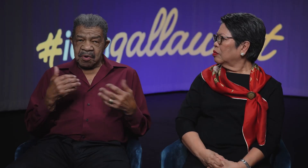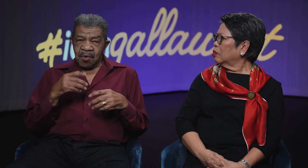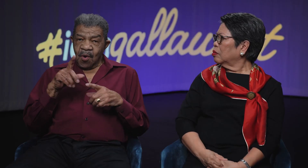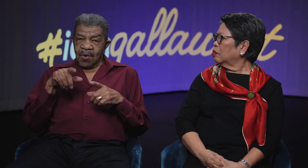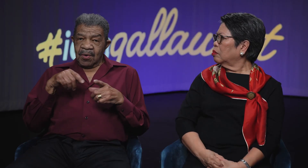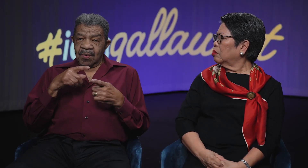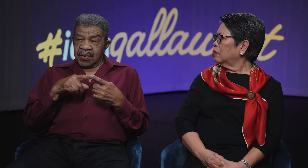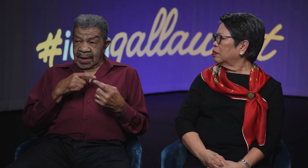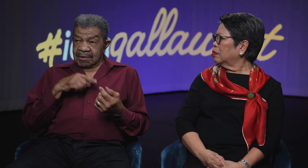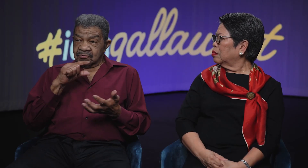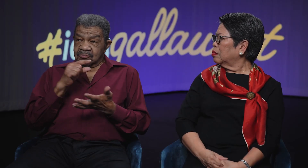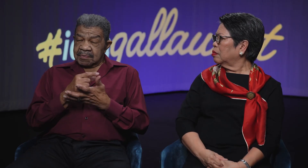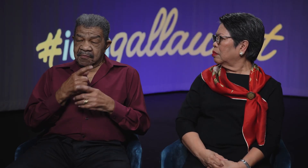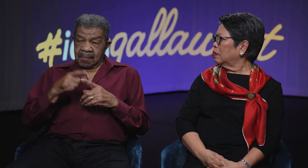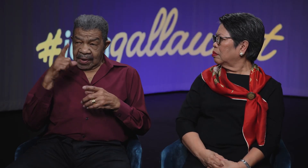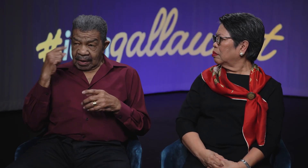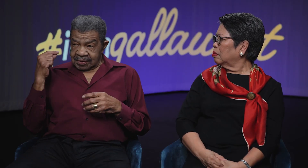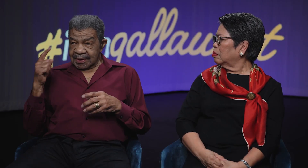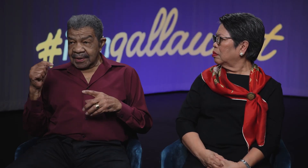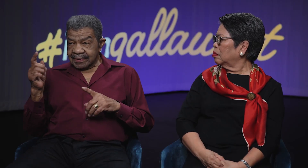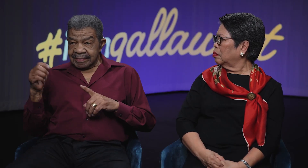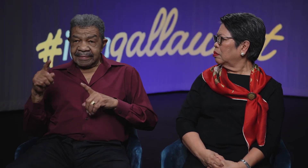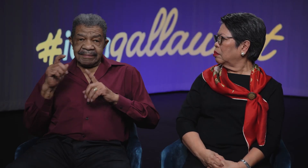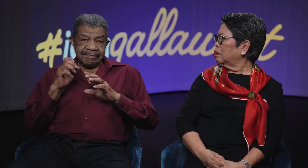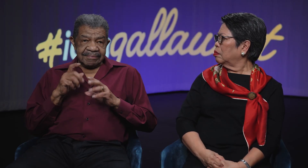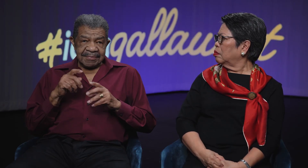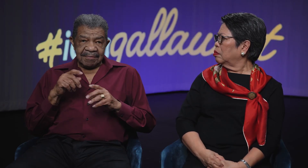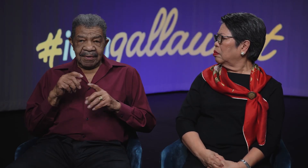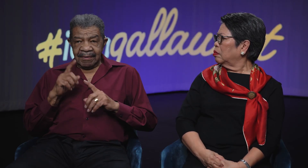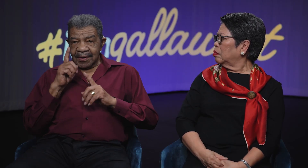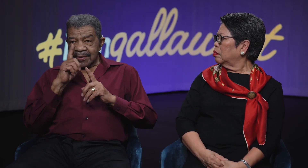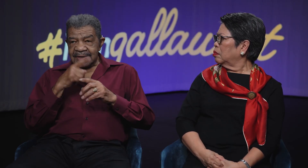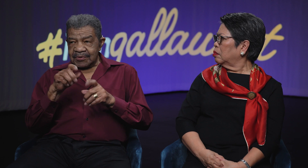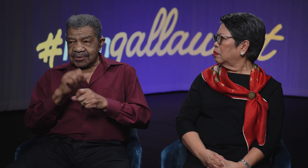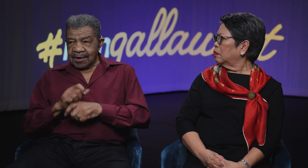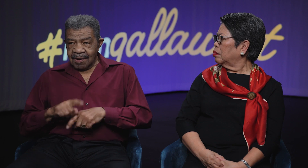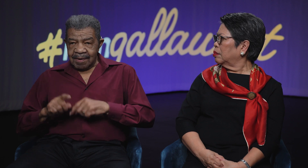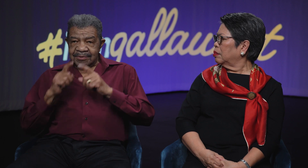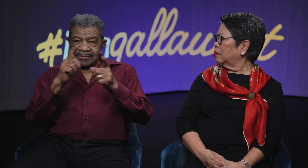When I graduated from Gallaudet and went into different jobs